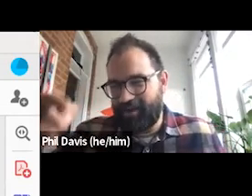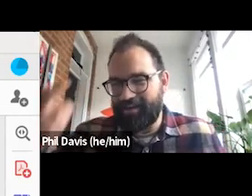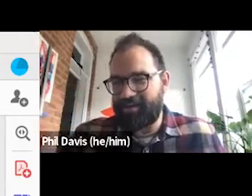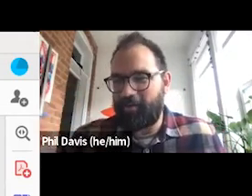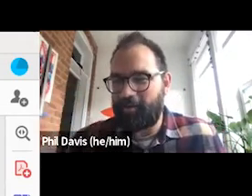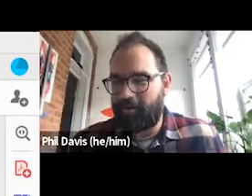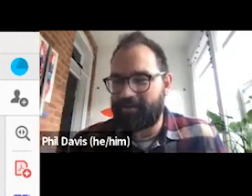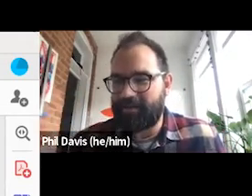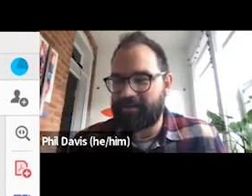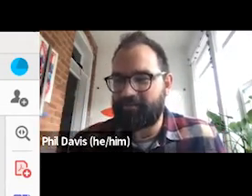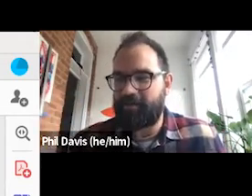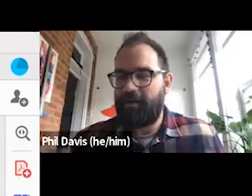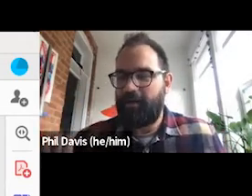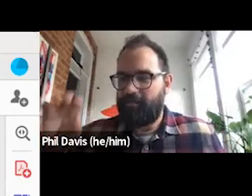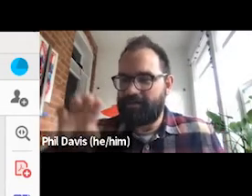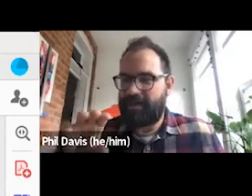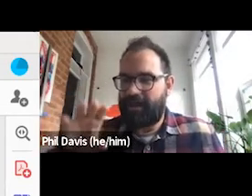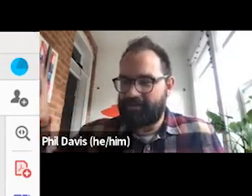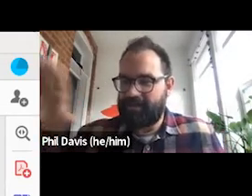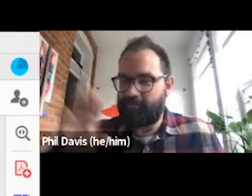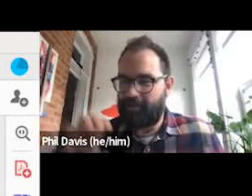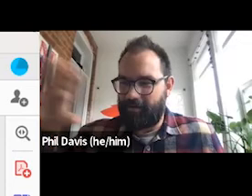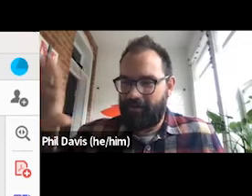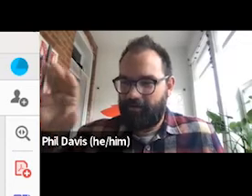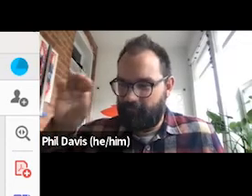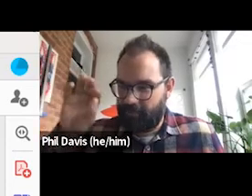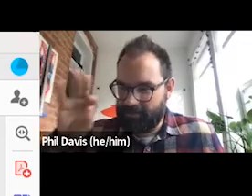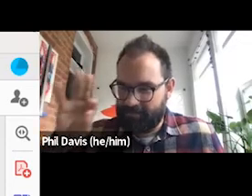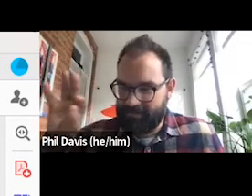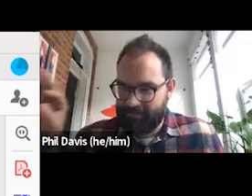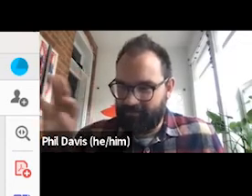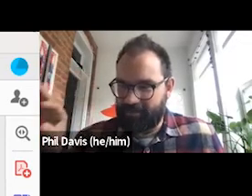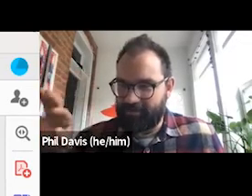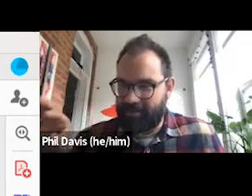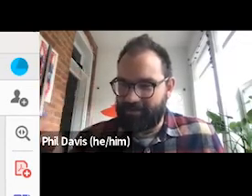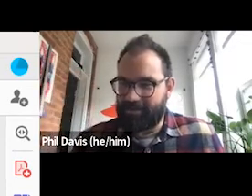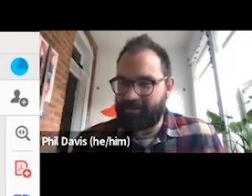I didn't know because I had a separate very specific spreadsheet.